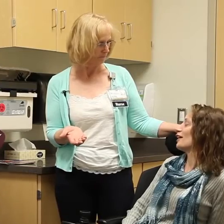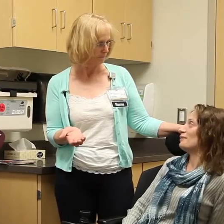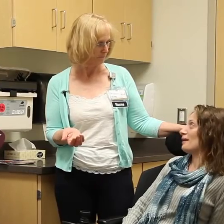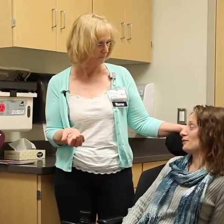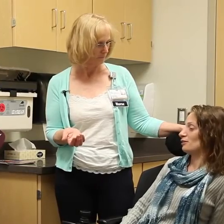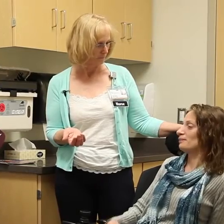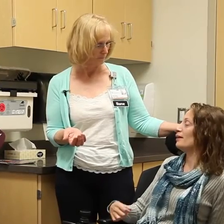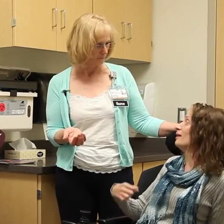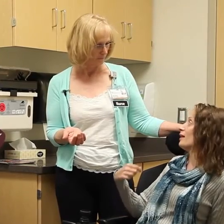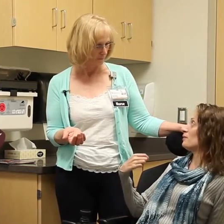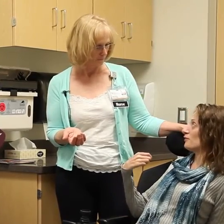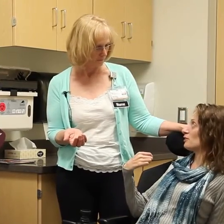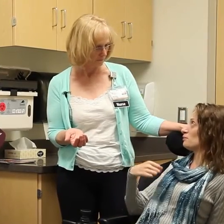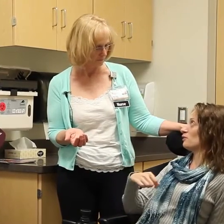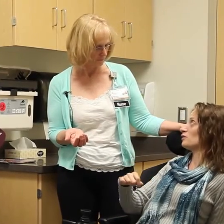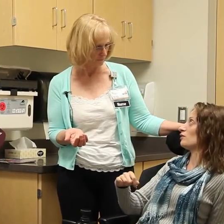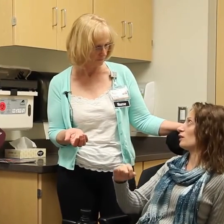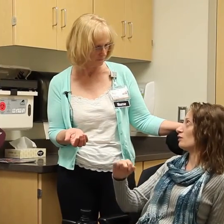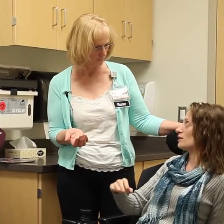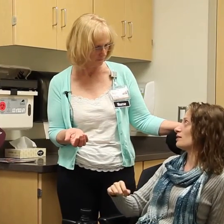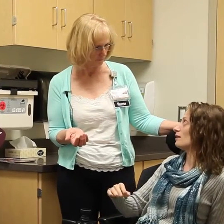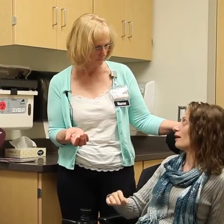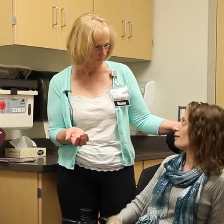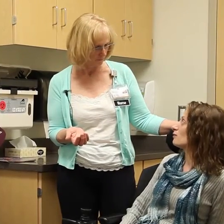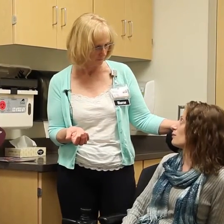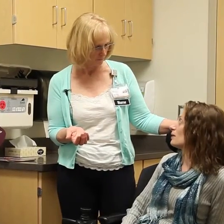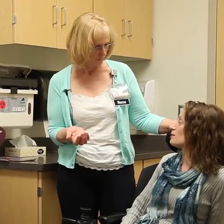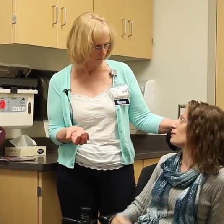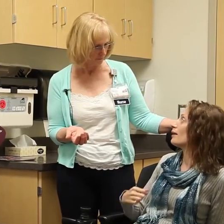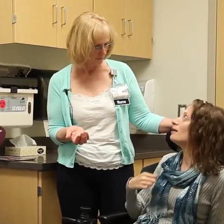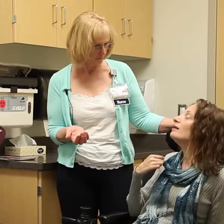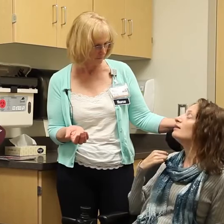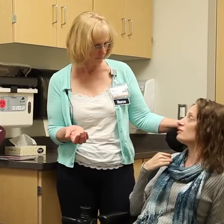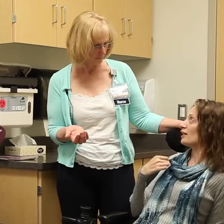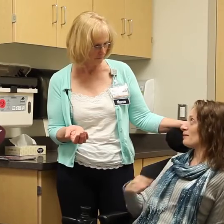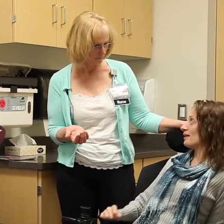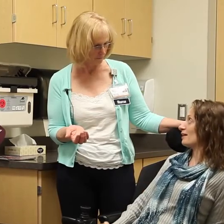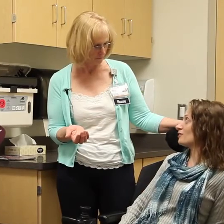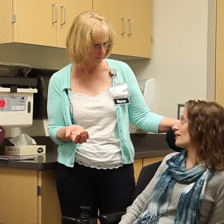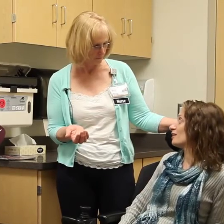Sure, I'd be happy to, but can we first move so that you can sit eye level with me so I'm not straining my neck to try to